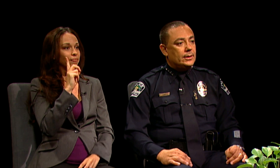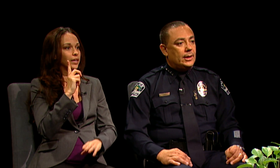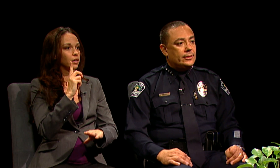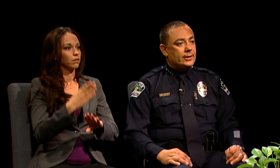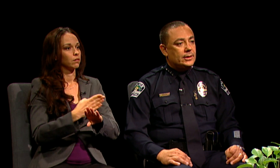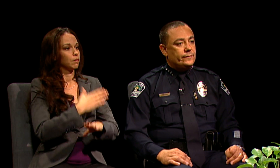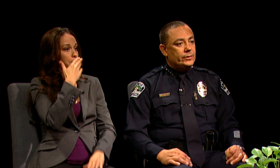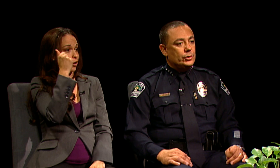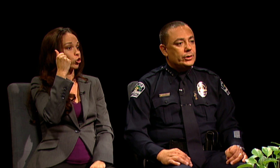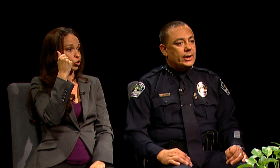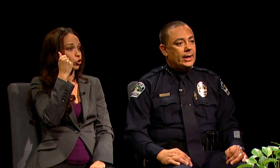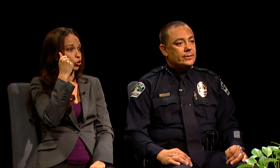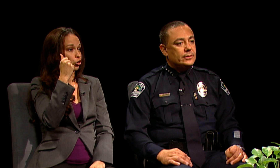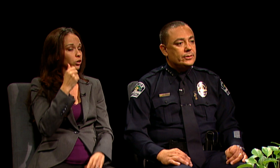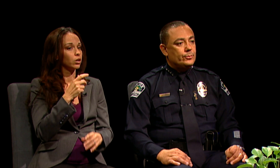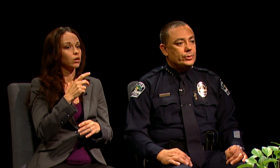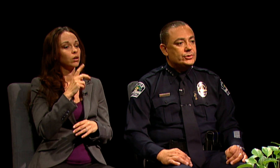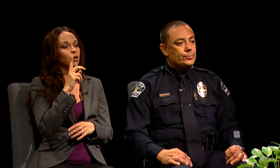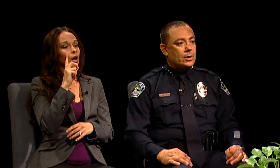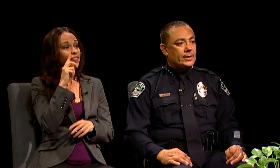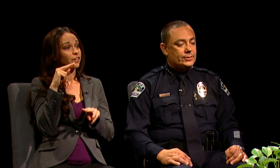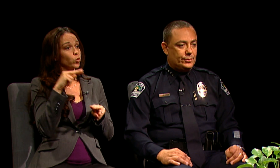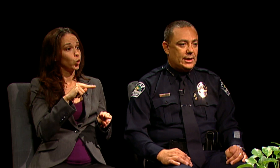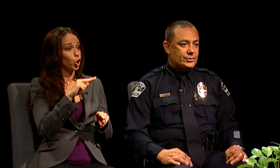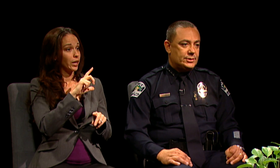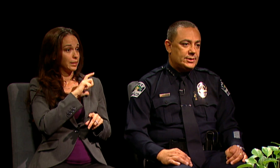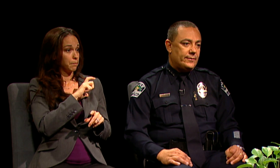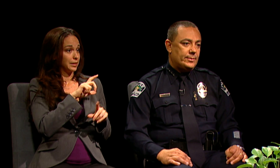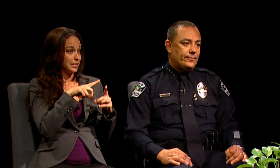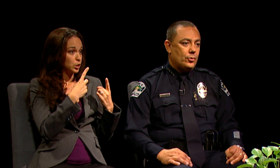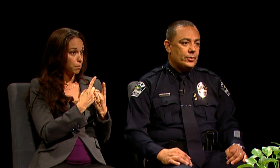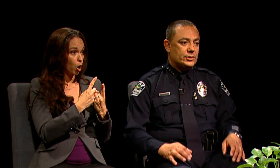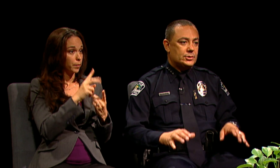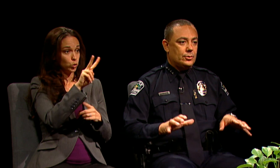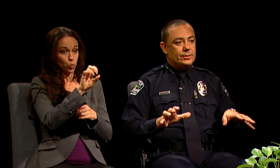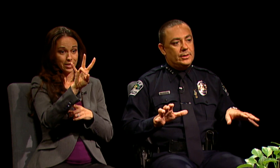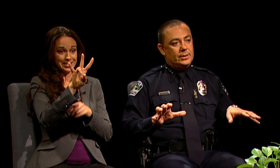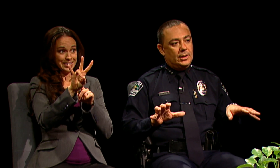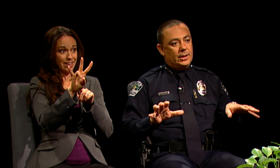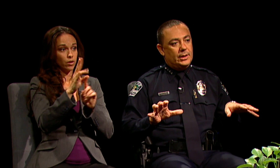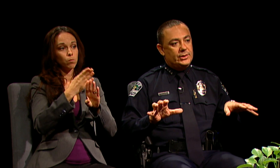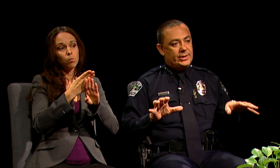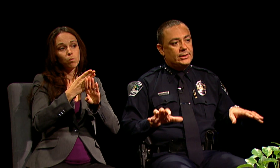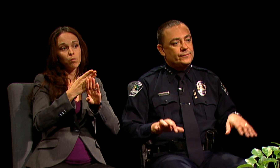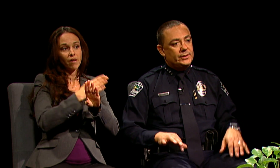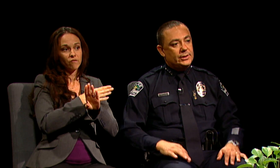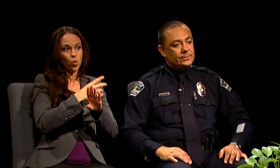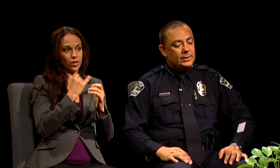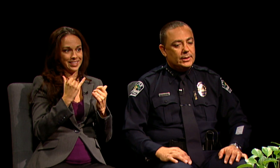I THINK IF YOU LOOK AT THE POLICE DEPARTMENT IN 2007 BEFORE THIS CURRENT EXECUTIVE TEAM--